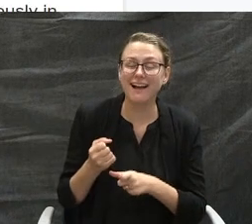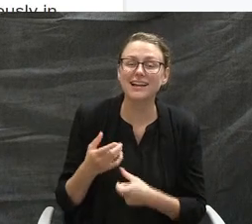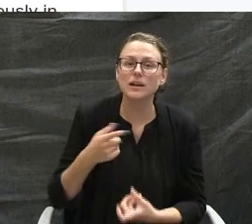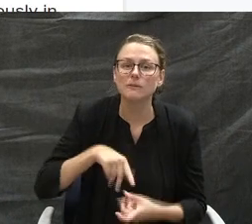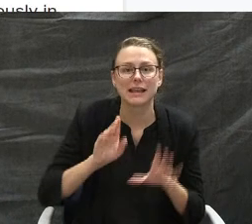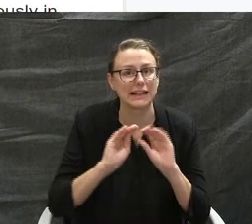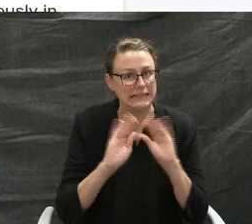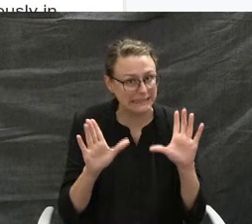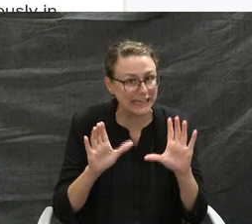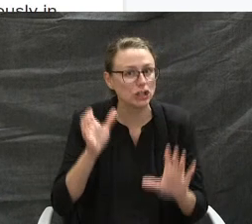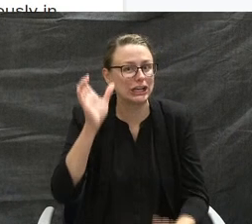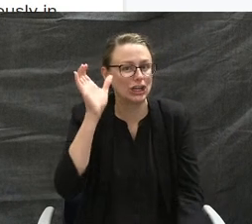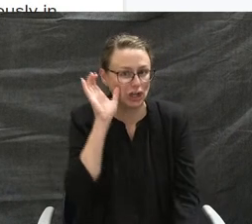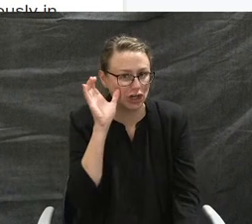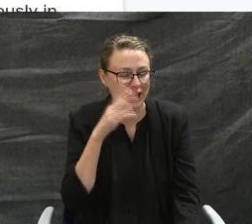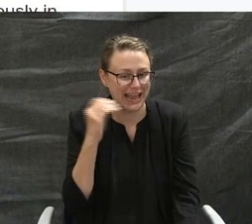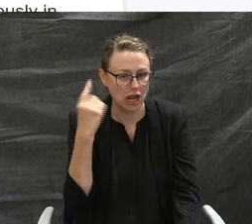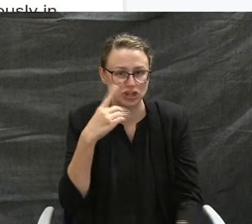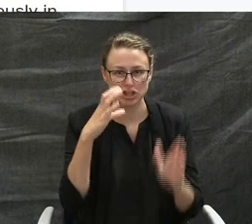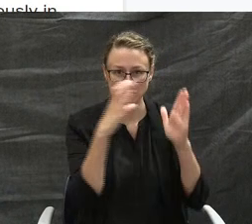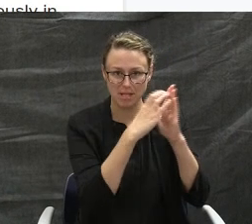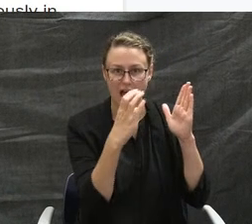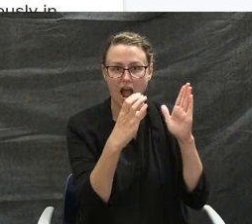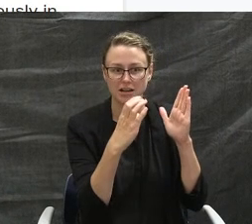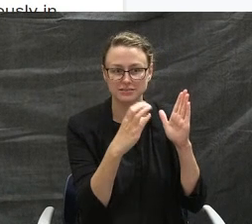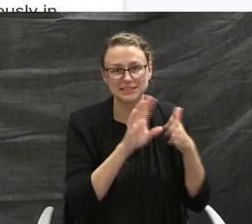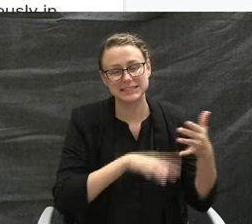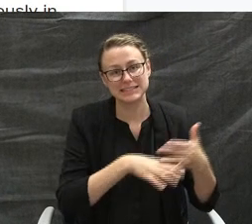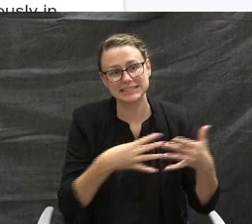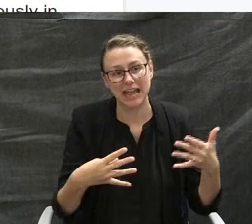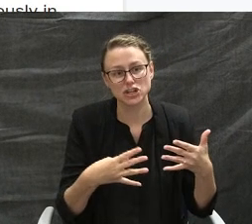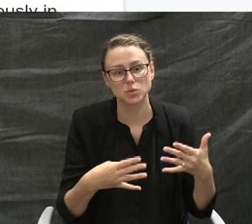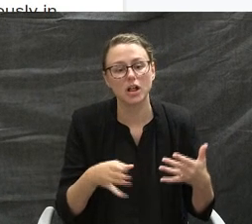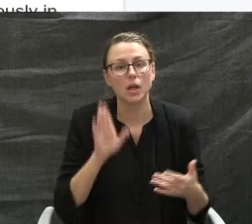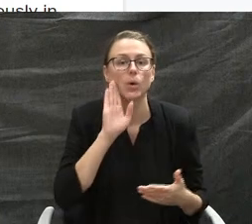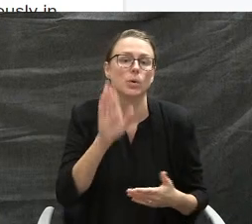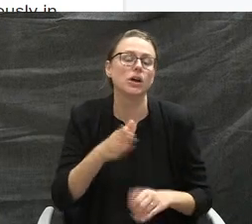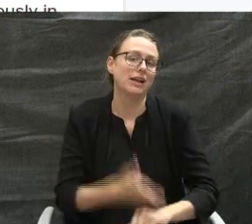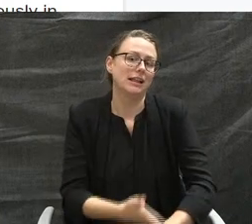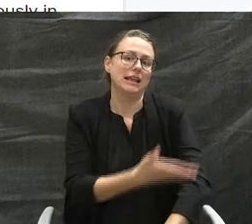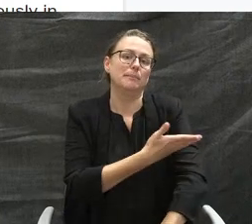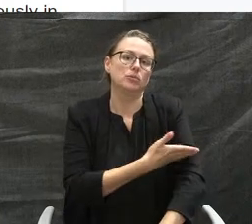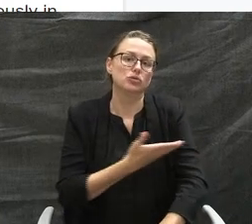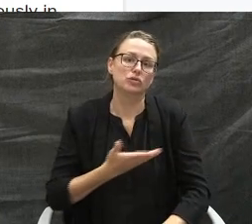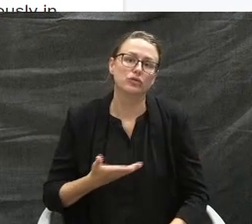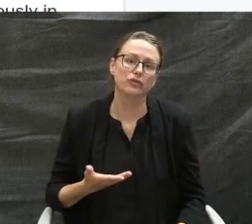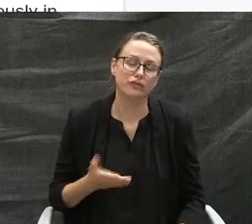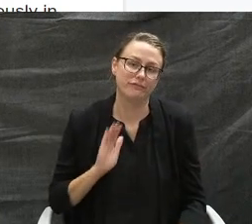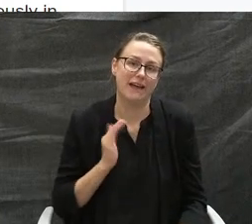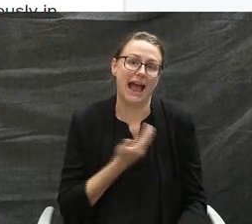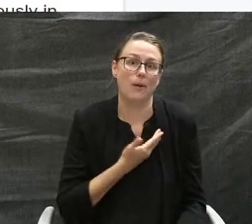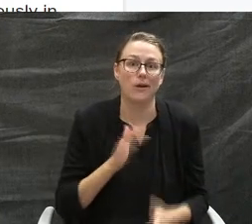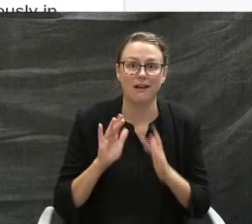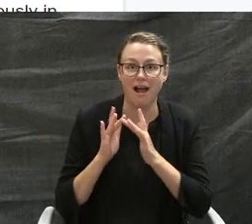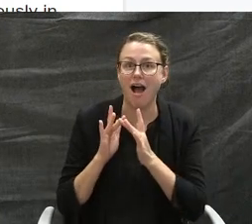clearly heard and understood that a block schedule, I think, was going to definitely improve our online delivery model at the